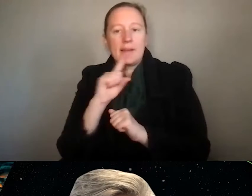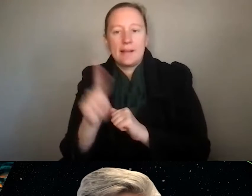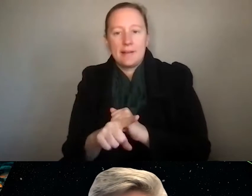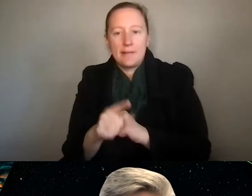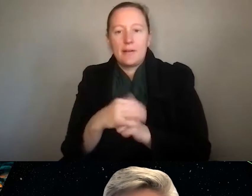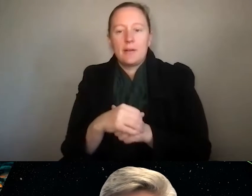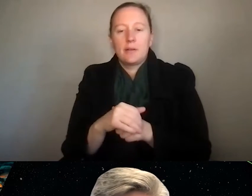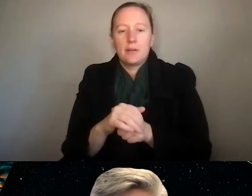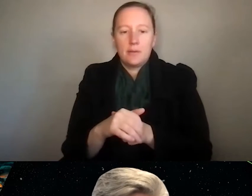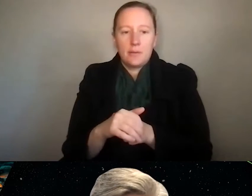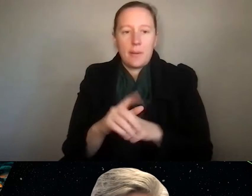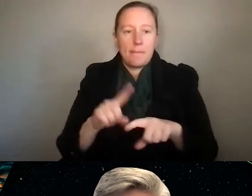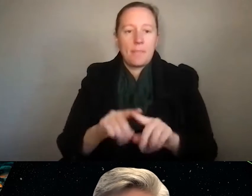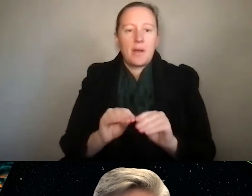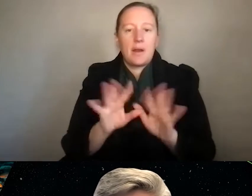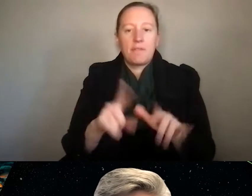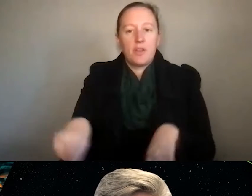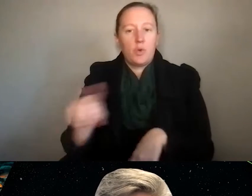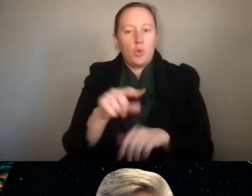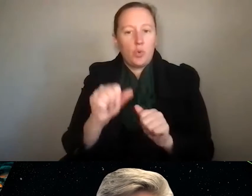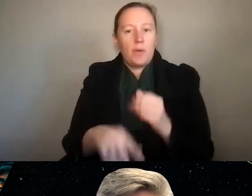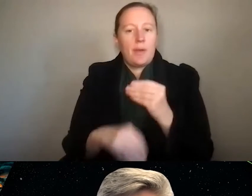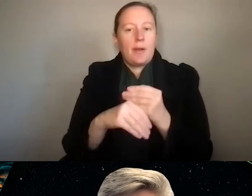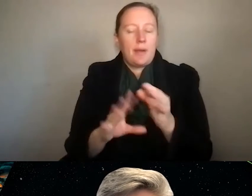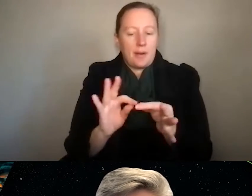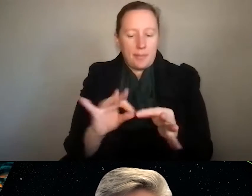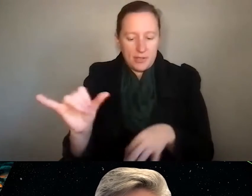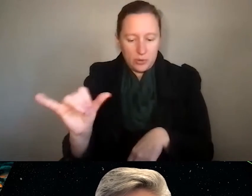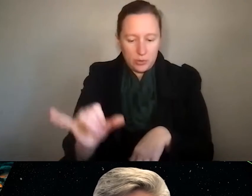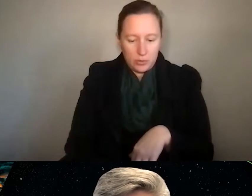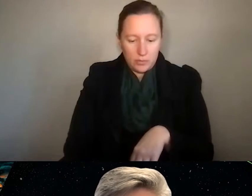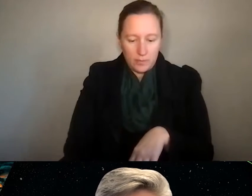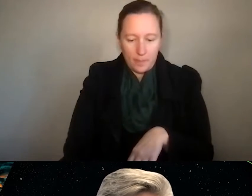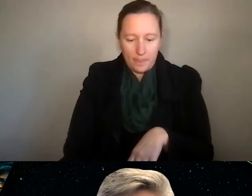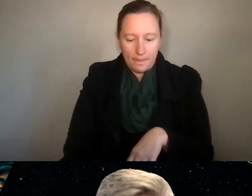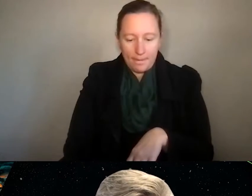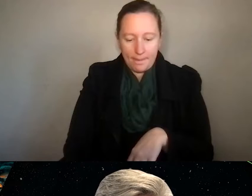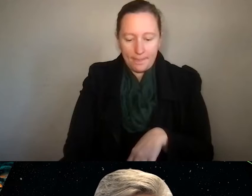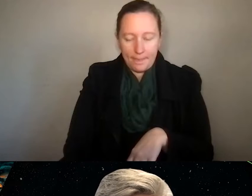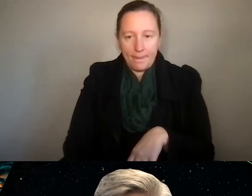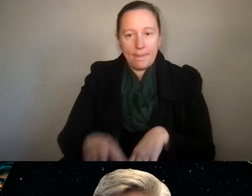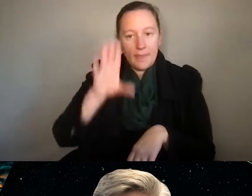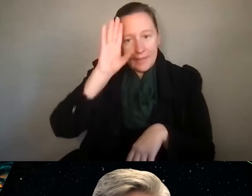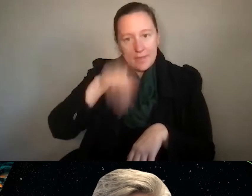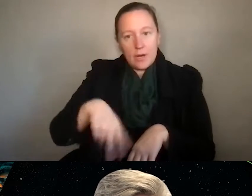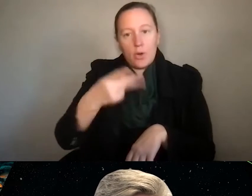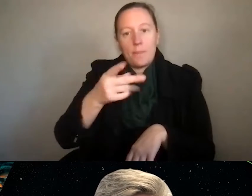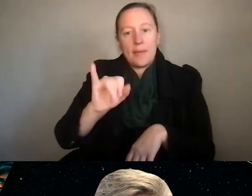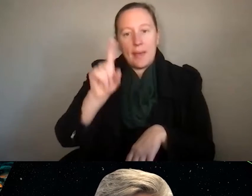but obviously, you can chime in if you want to say anything further. They say they know the PI must contact the program officer first,